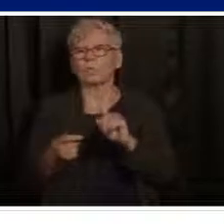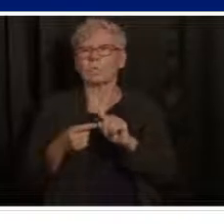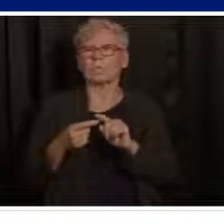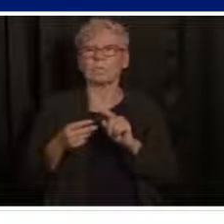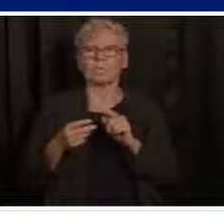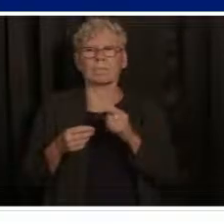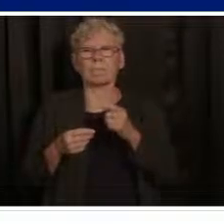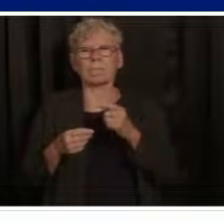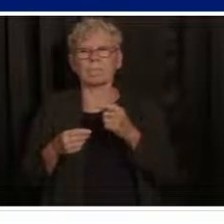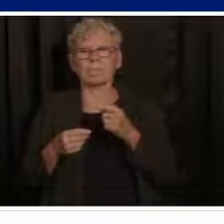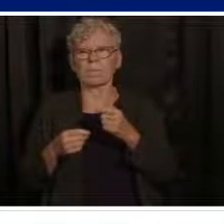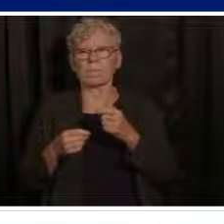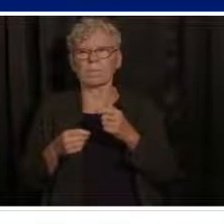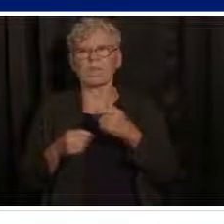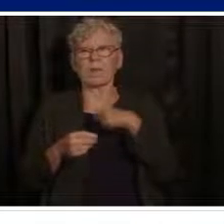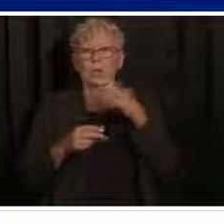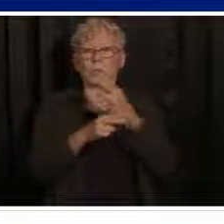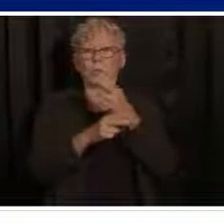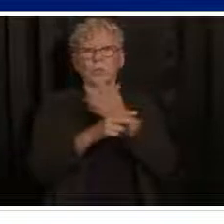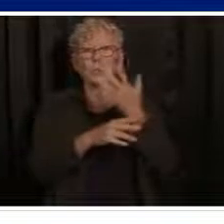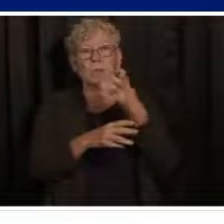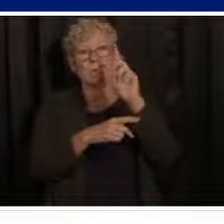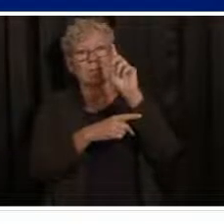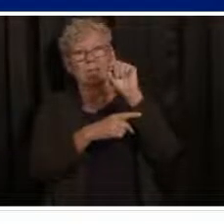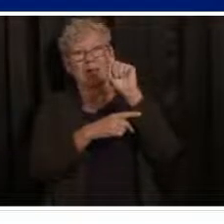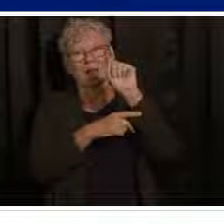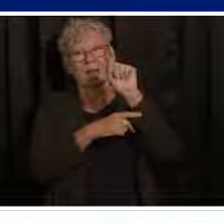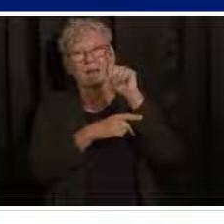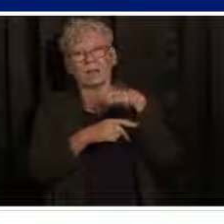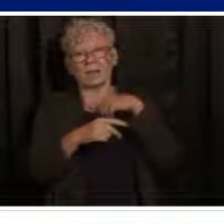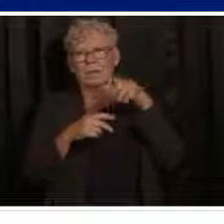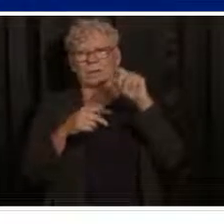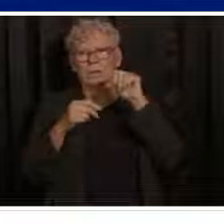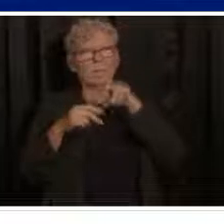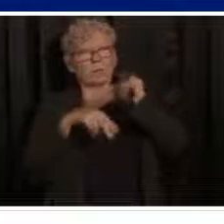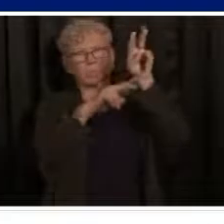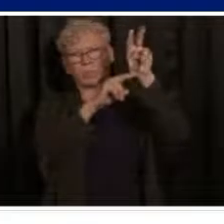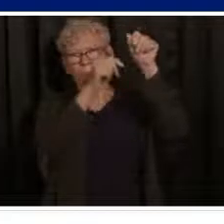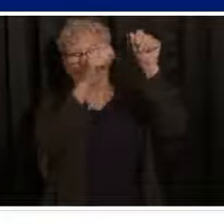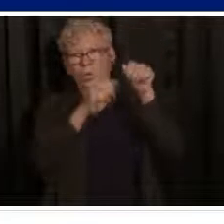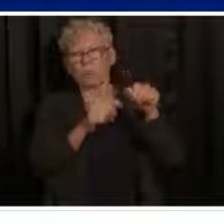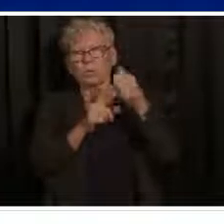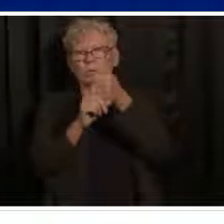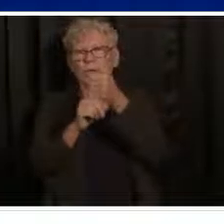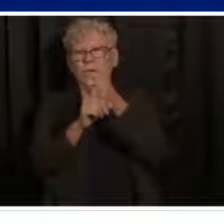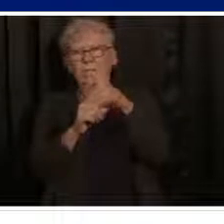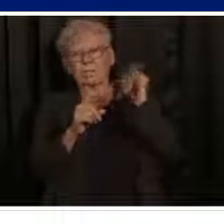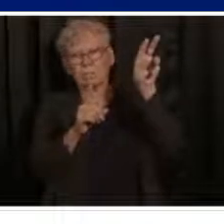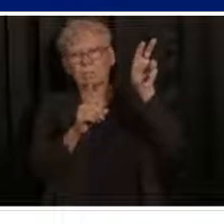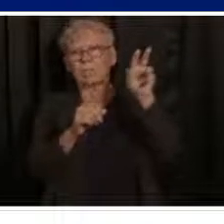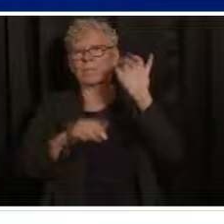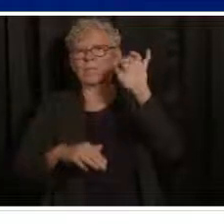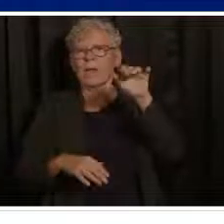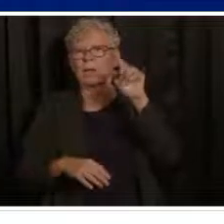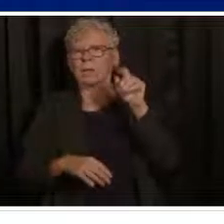our investments where they're needed the most. We're also working closely with a trusted network of influencers to help